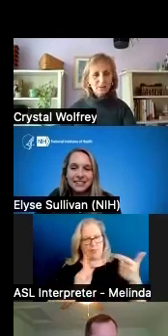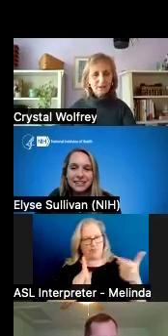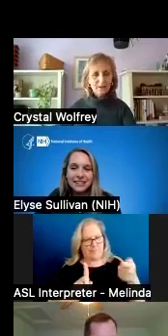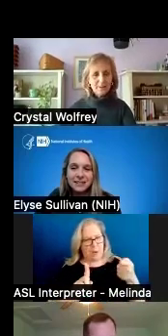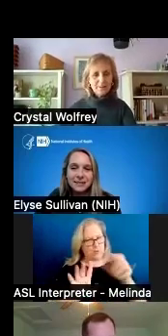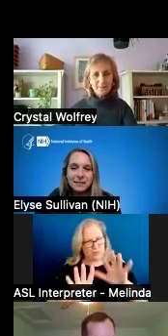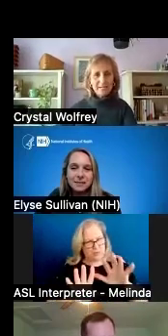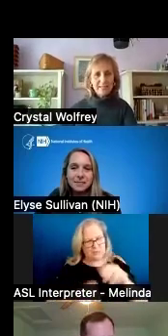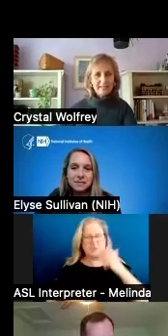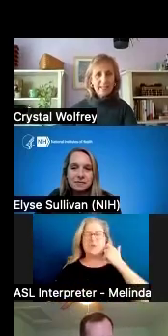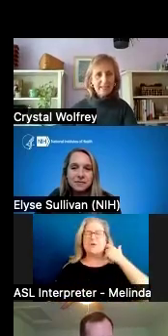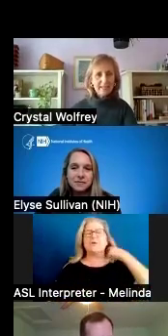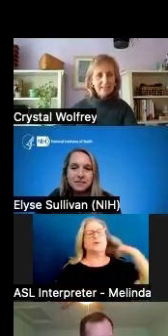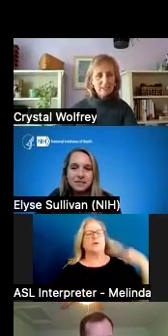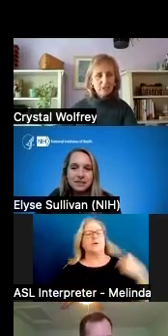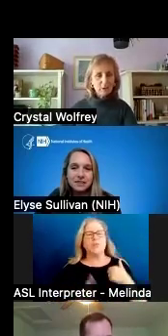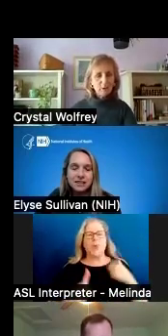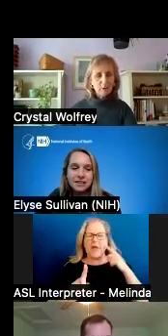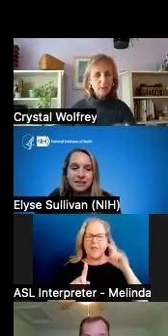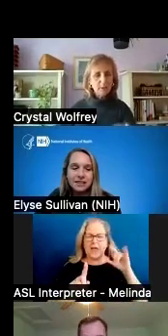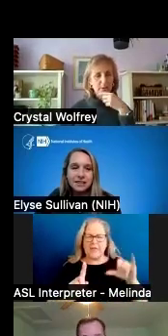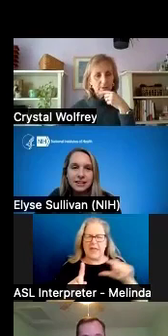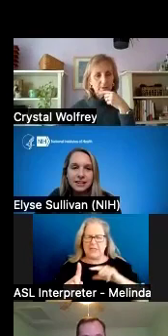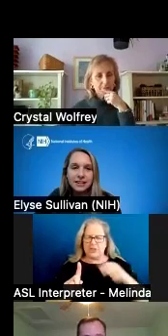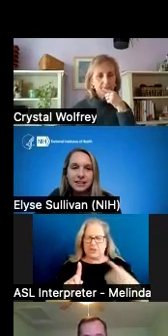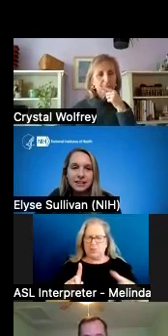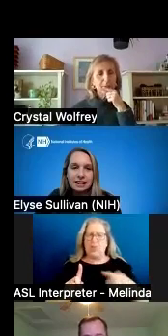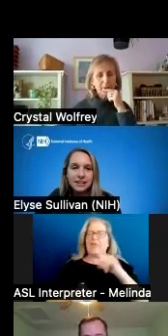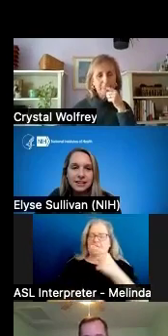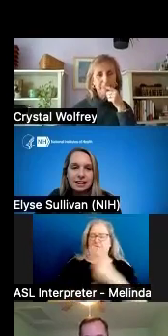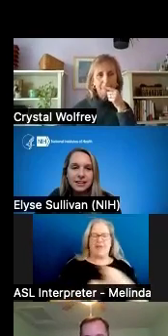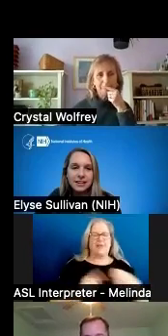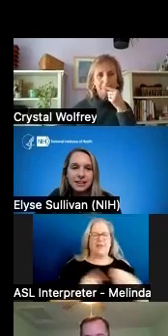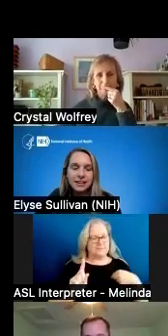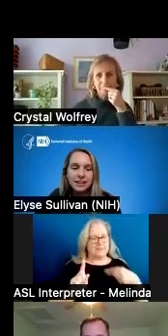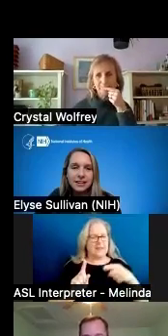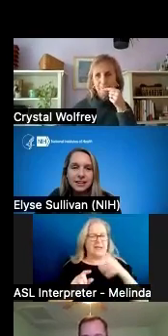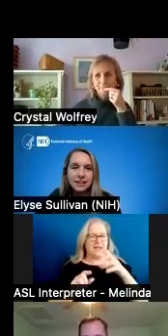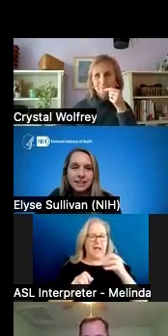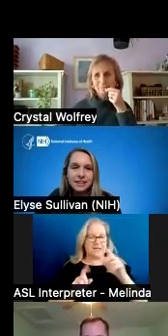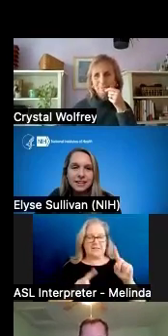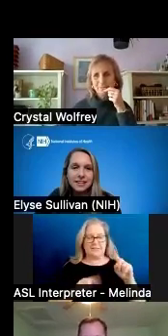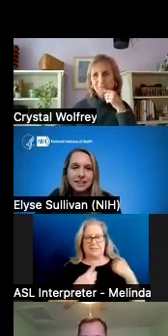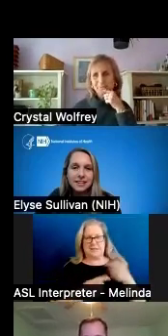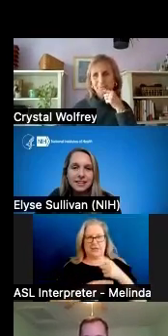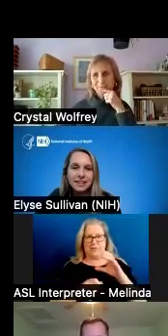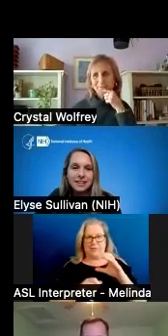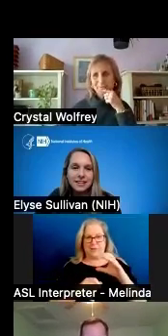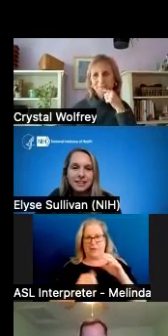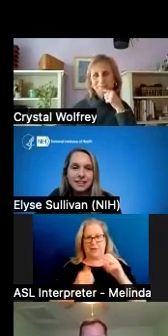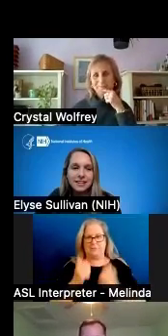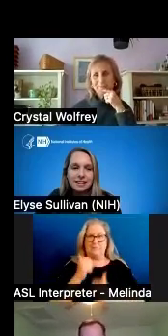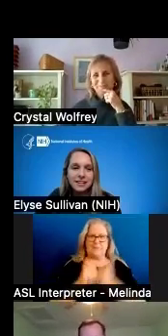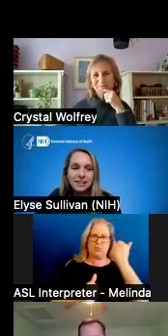So I think this is you. Do you want to start? Sean Hine: This is me, and since you've been doing pretty much the lion's share of the work, nice test for you, right?